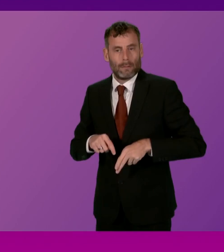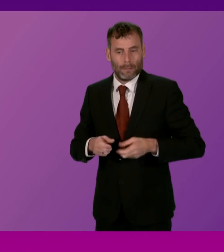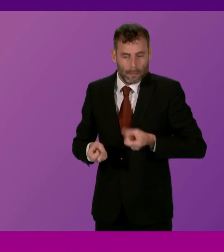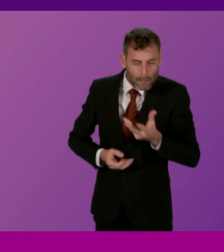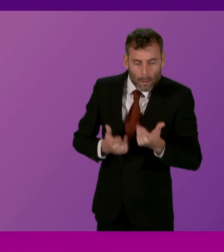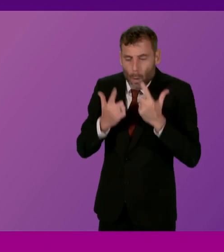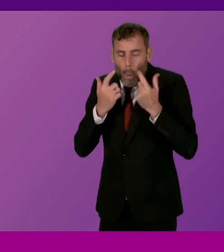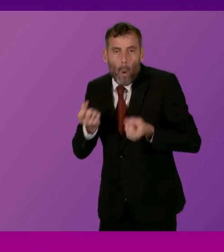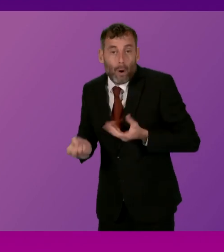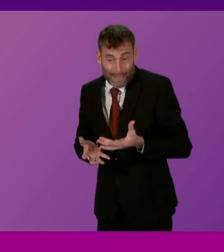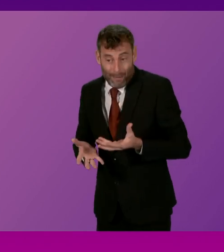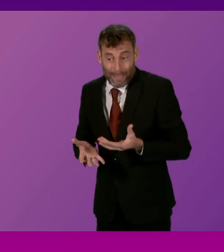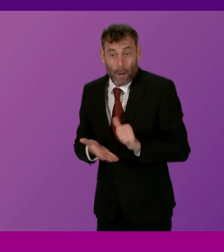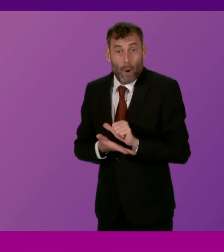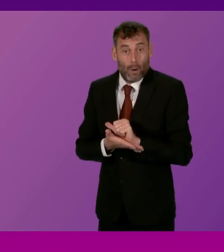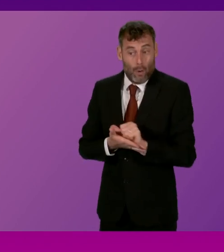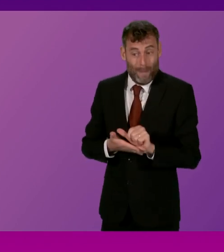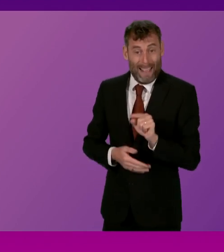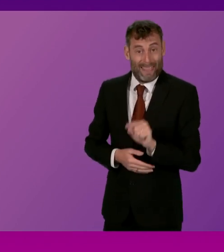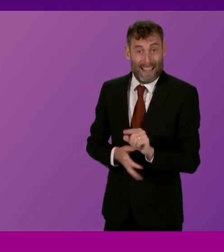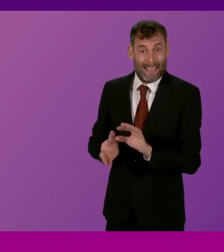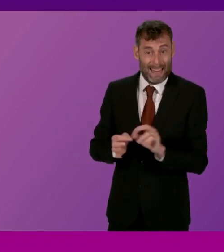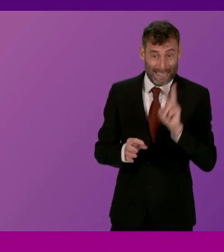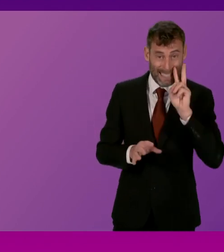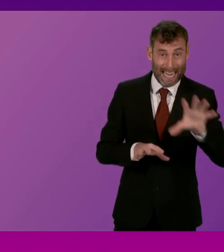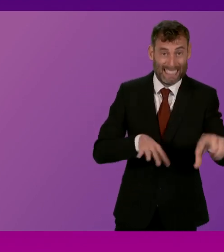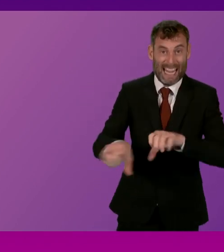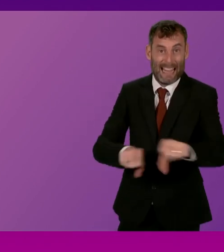The return of ‘stealing to eat’ instead of being able to ‘afford to eat’ is yet